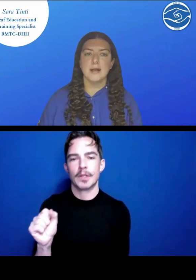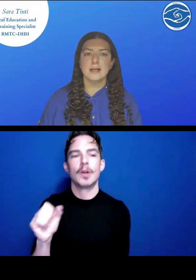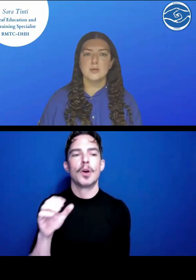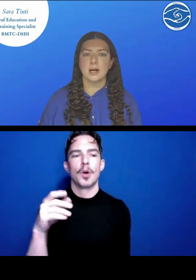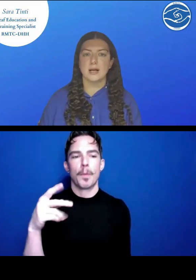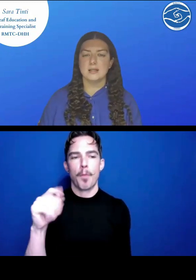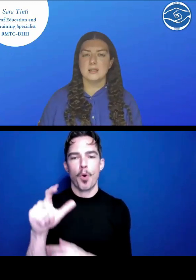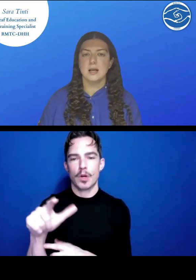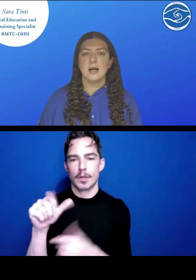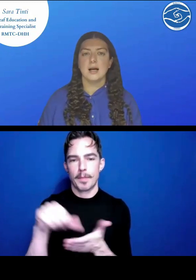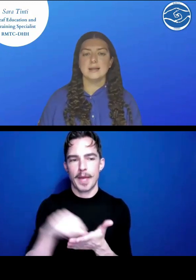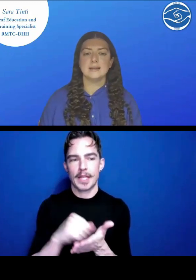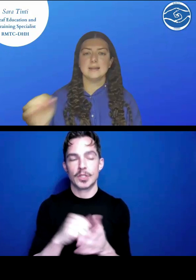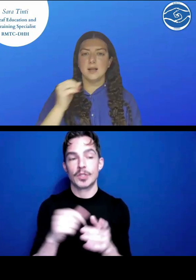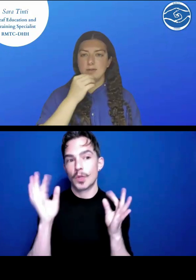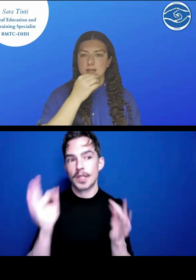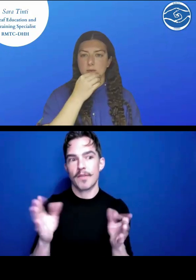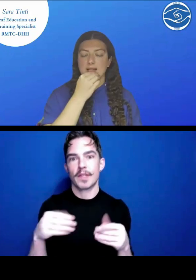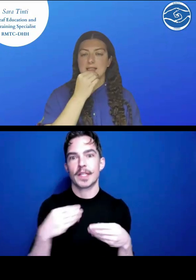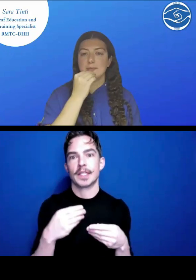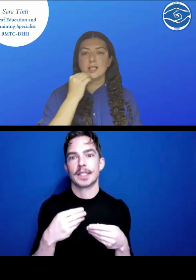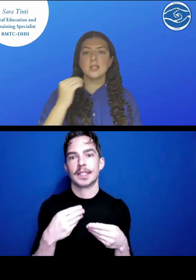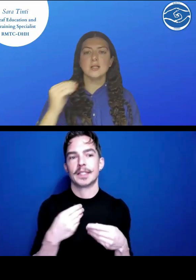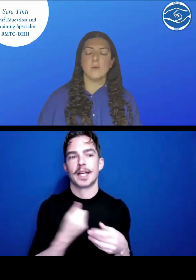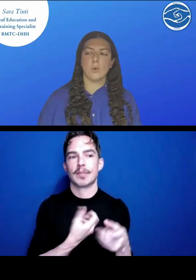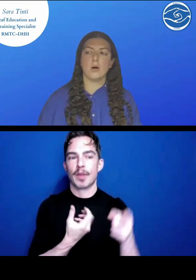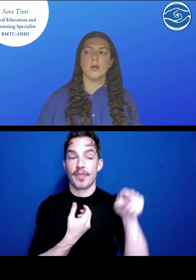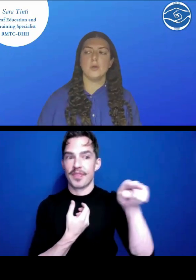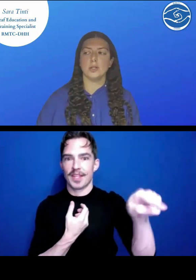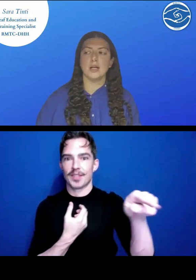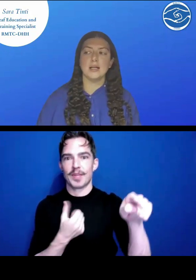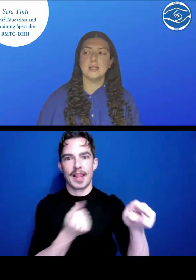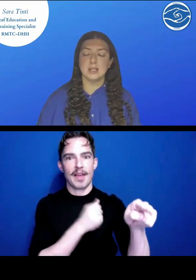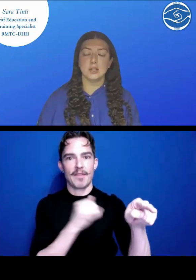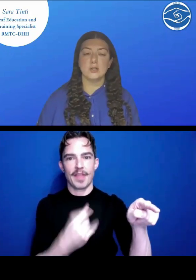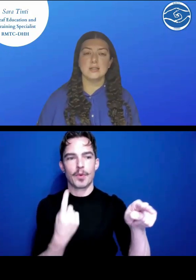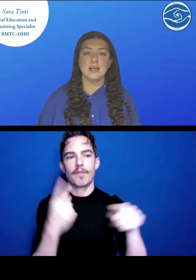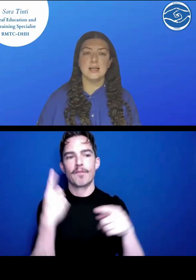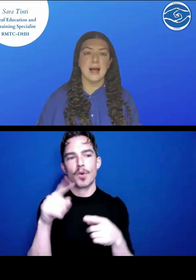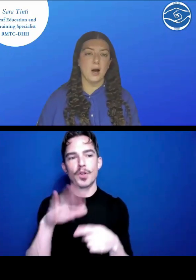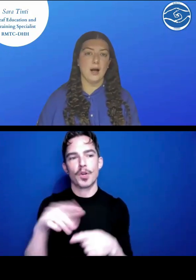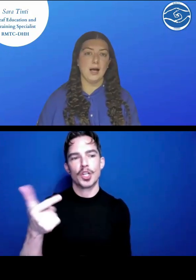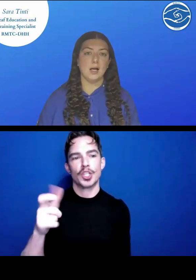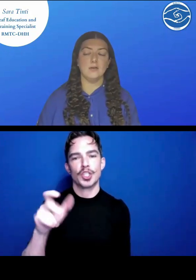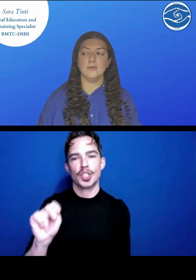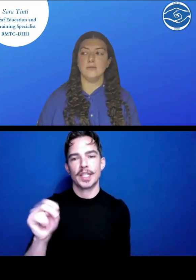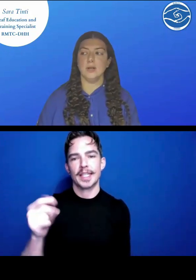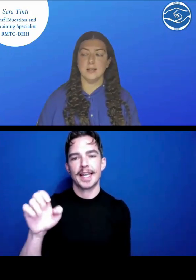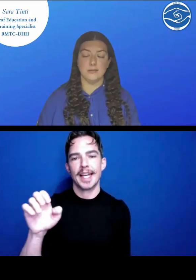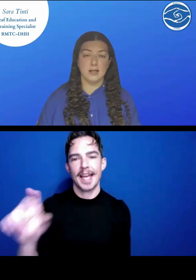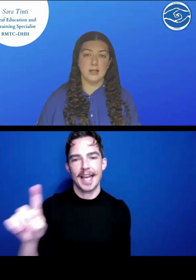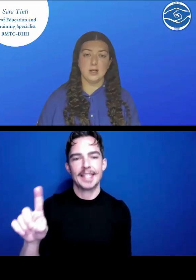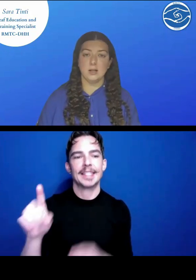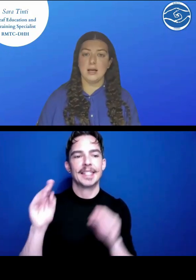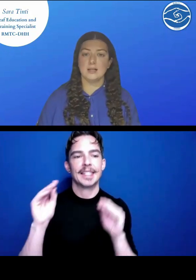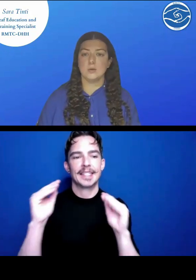DeafEd Express I love this one especially for your Ged Ed teachers that now have a deaf kid in their class